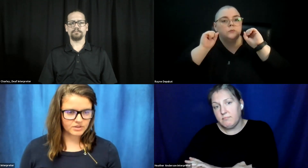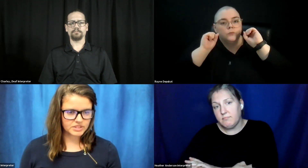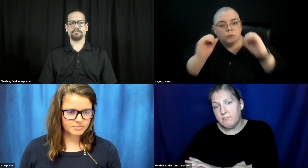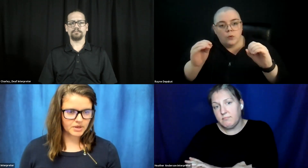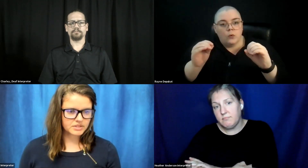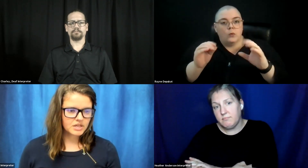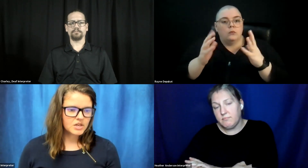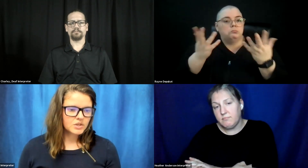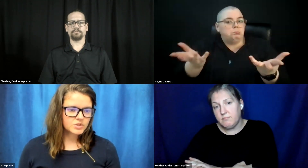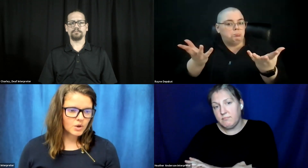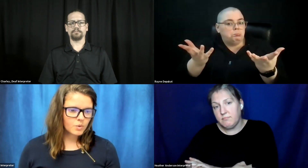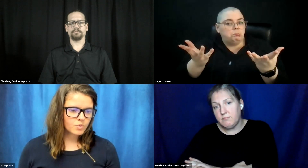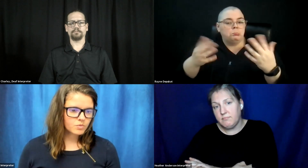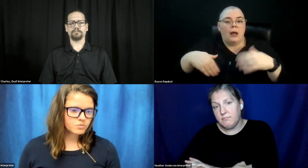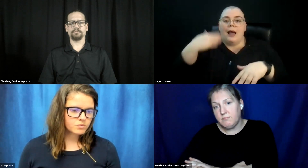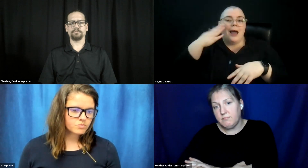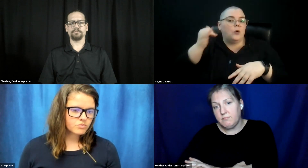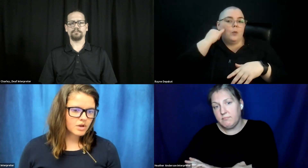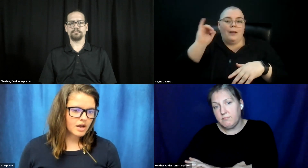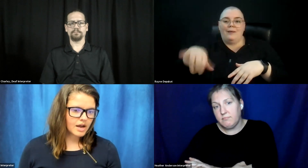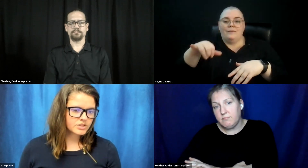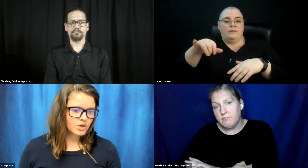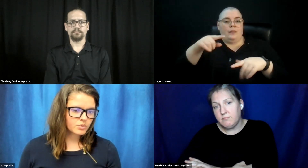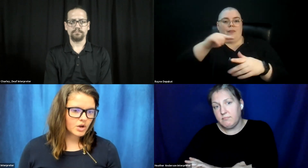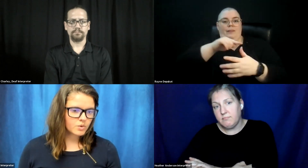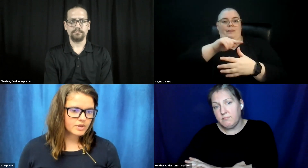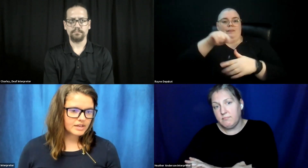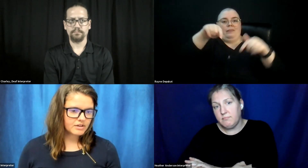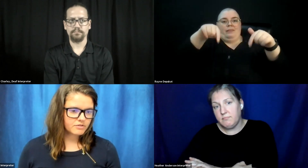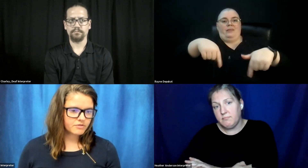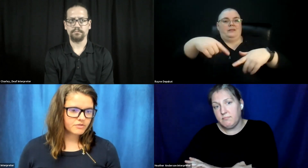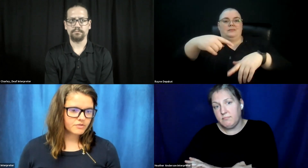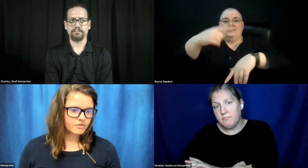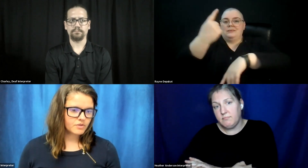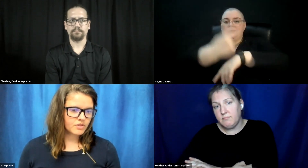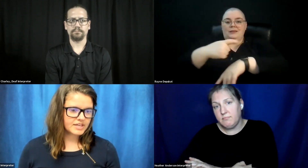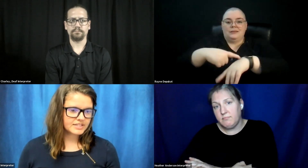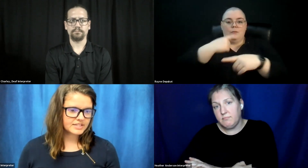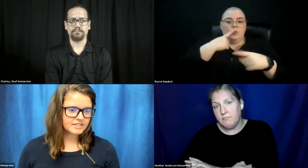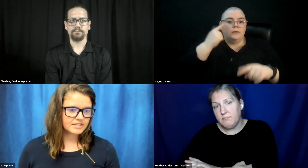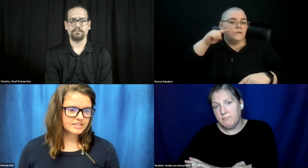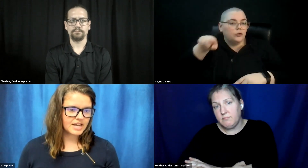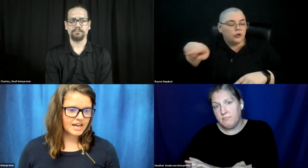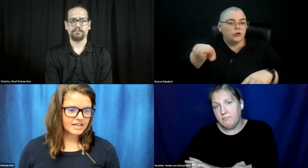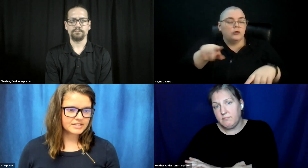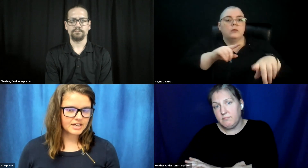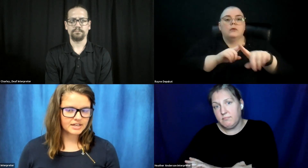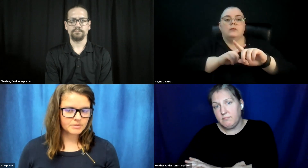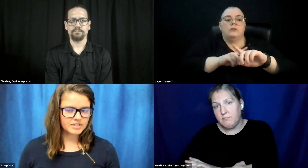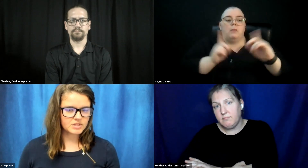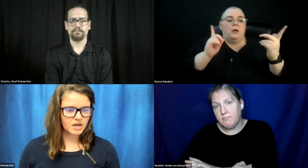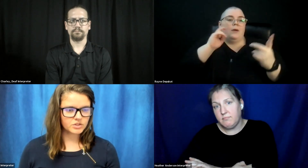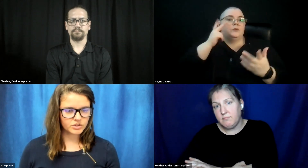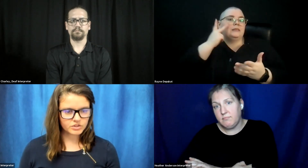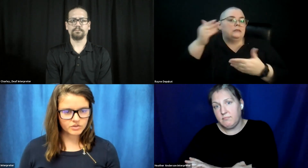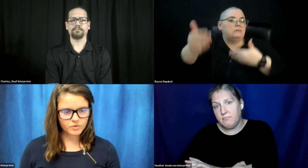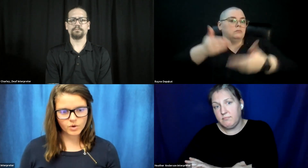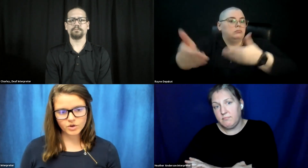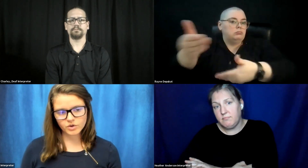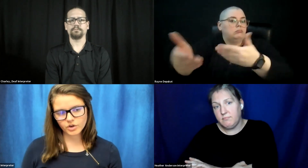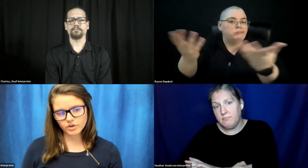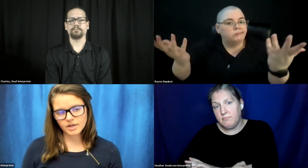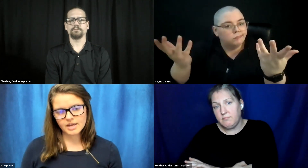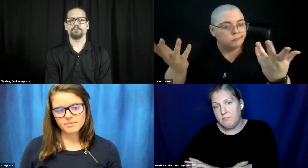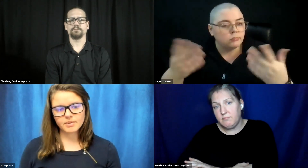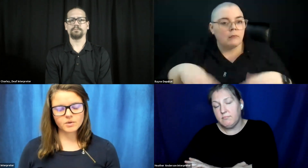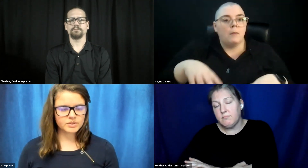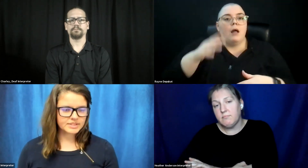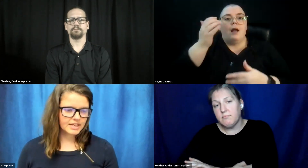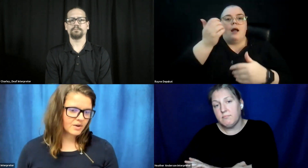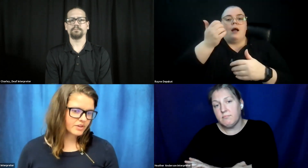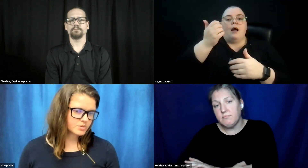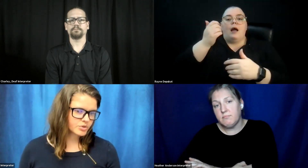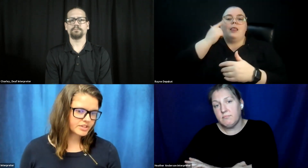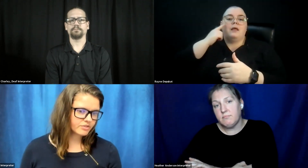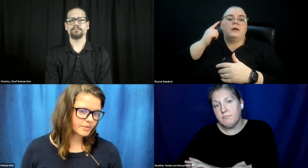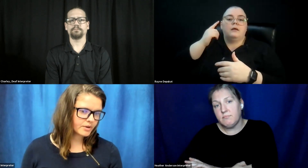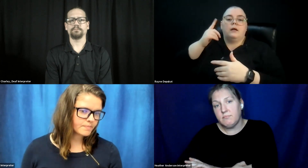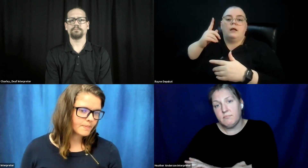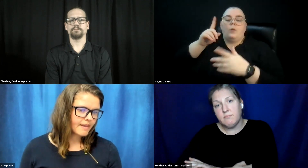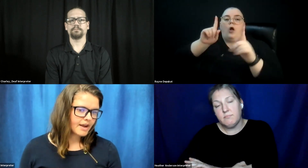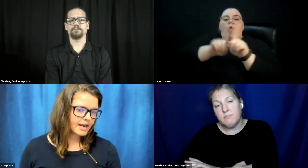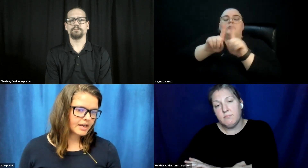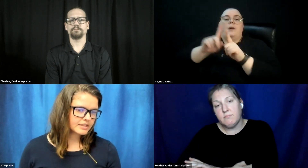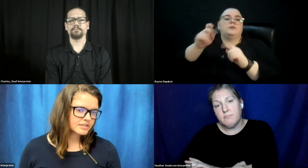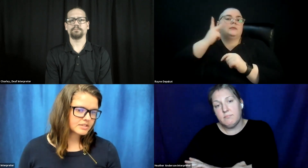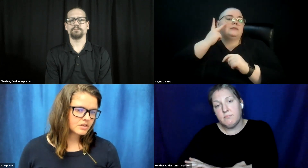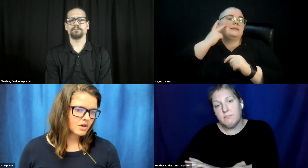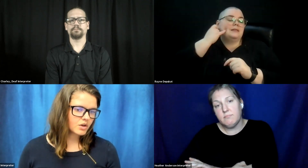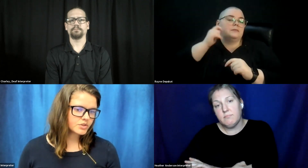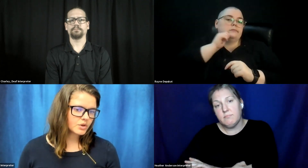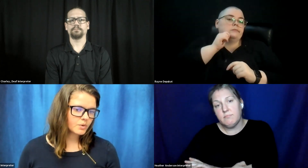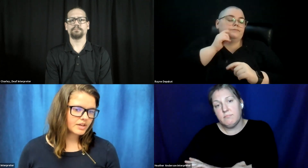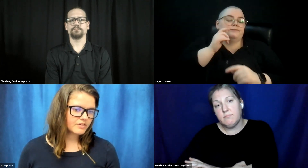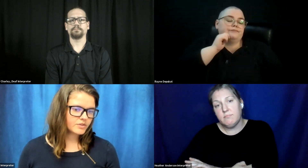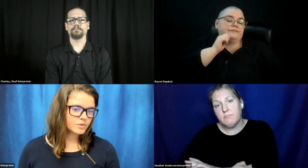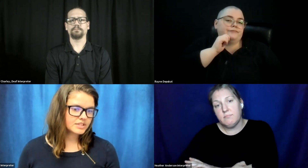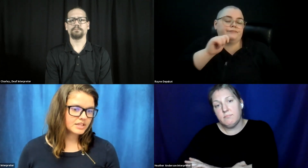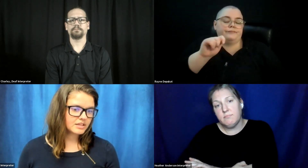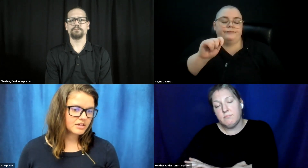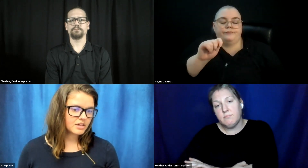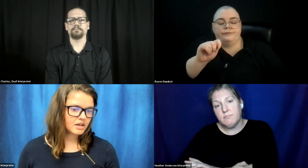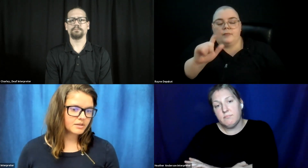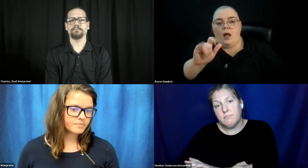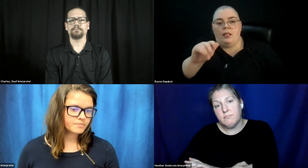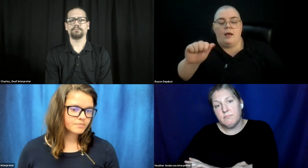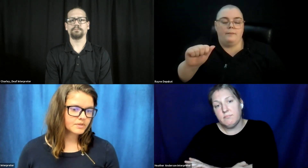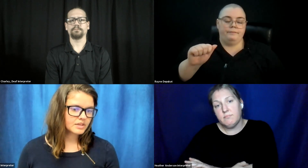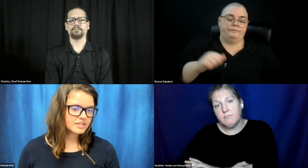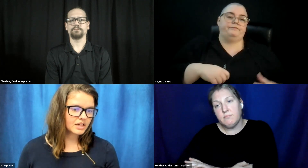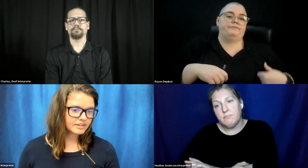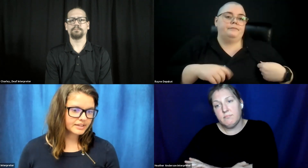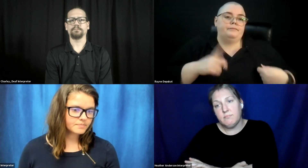had a response. So I don't know if this day and time is not good for her, but we'll see how things proceed from here. And also, if you see.